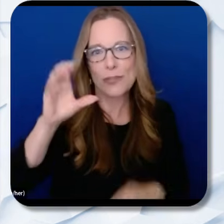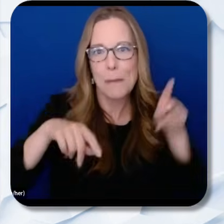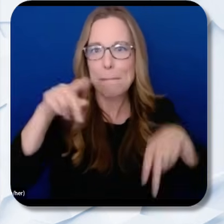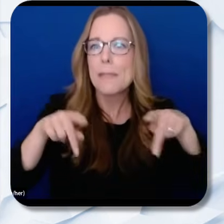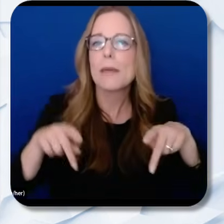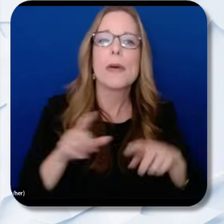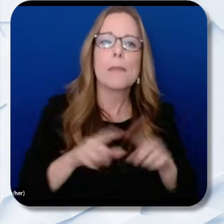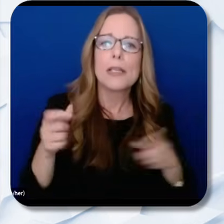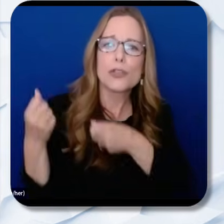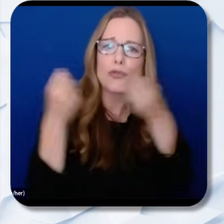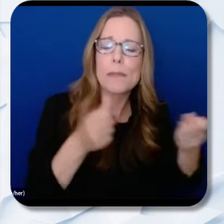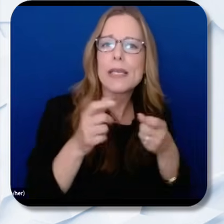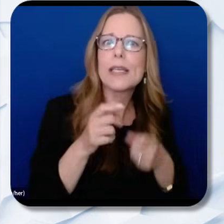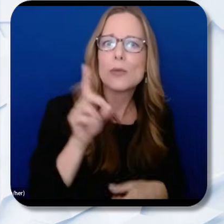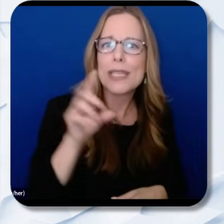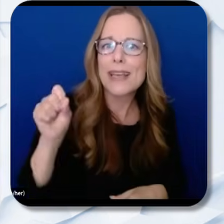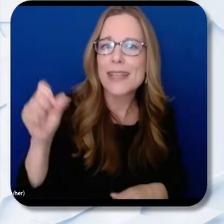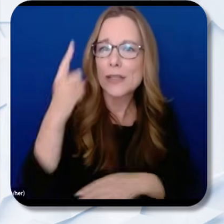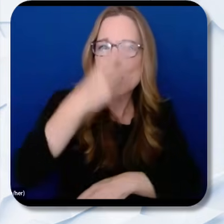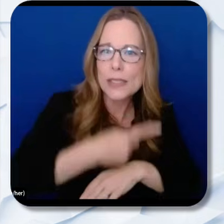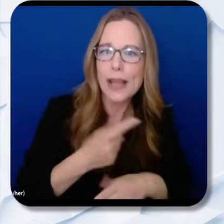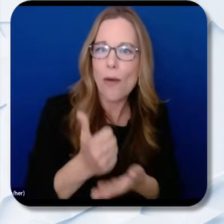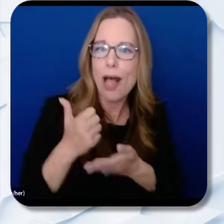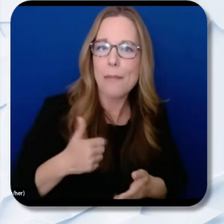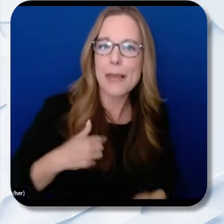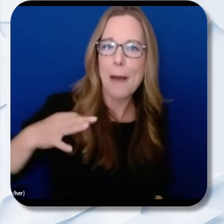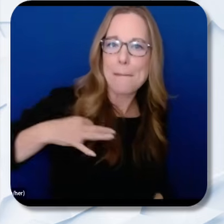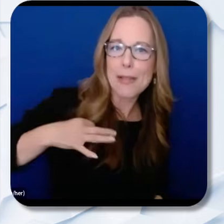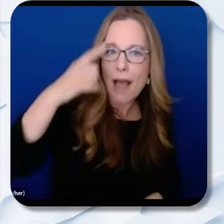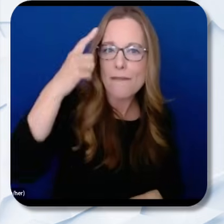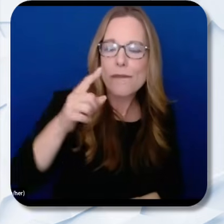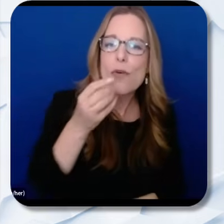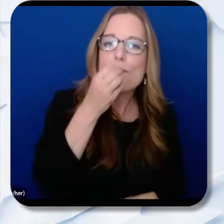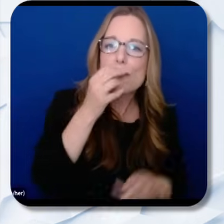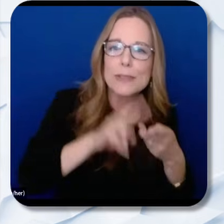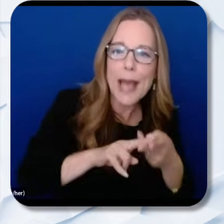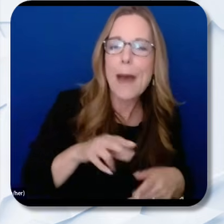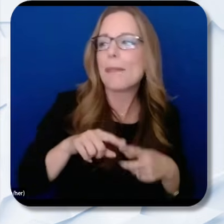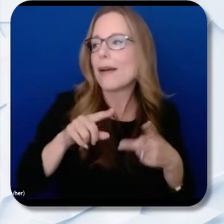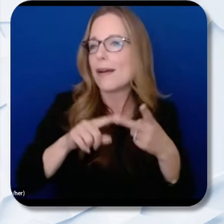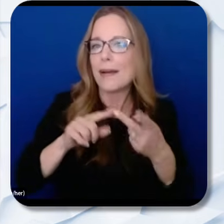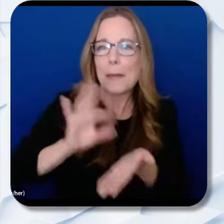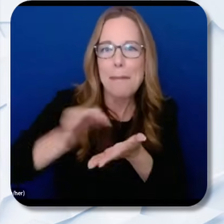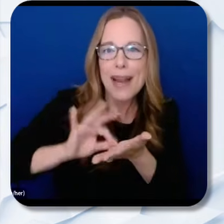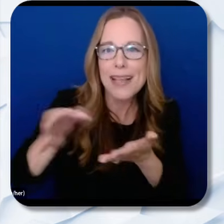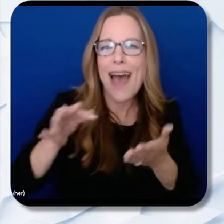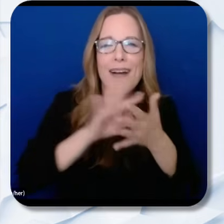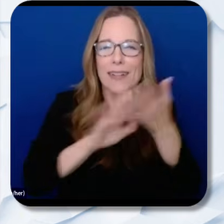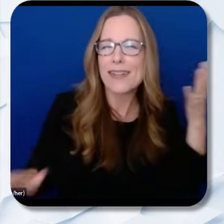spend 8 hours applying for emergency benefits and food stamps and Medi-Cal. And, you know, it was like all of those practical supports,